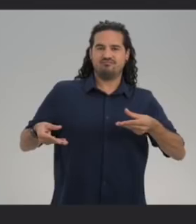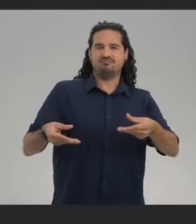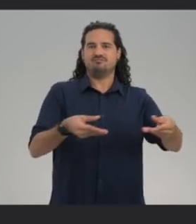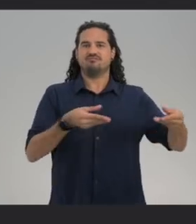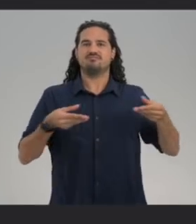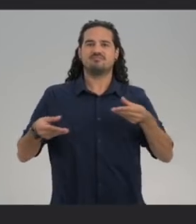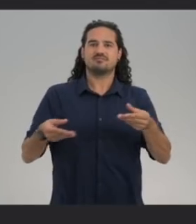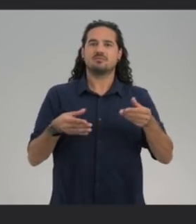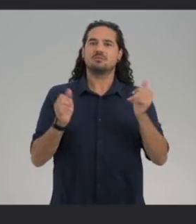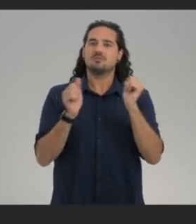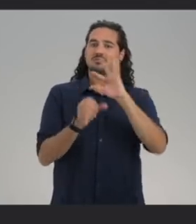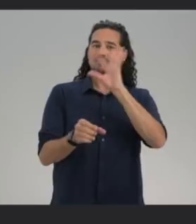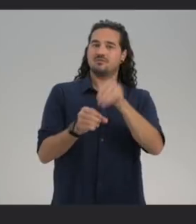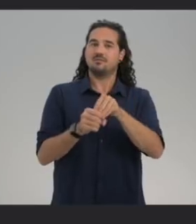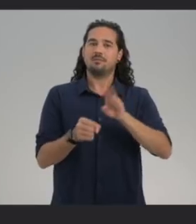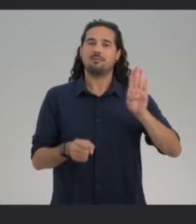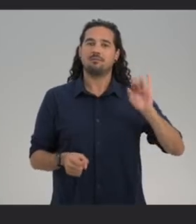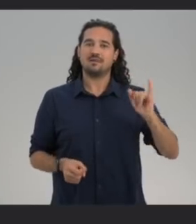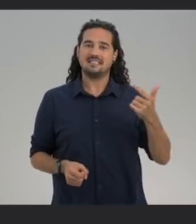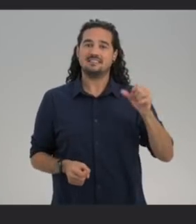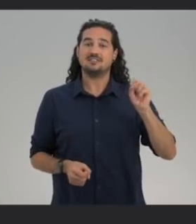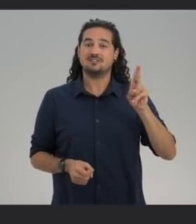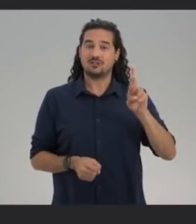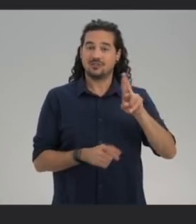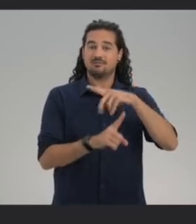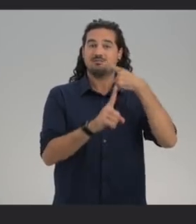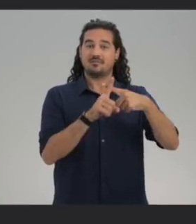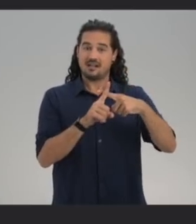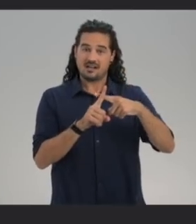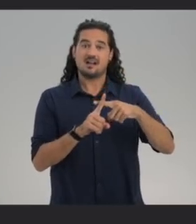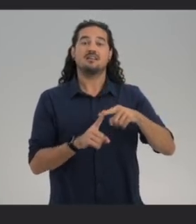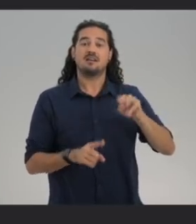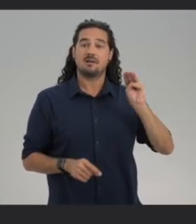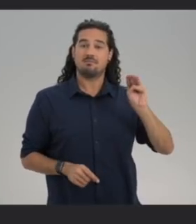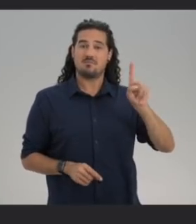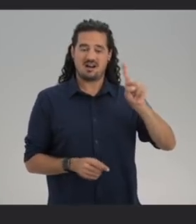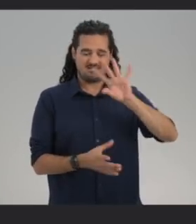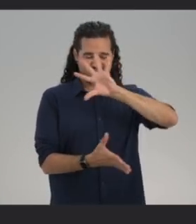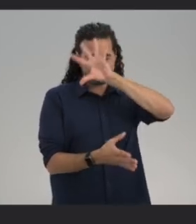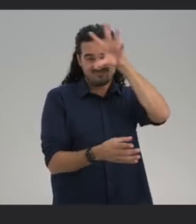With Big Sur and the M1 chip at the heart of the 13-inch MacBook Pro,